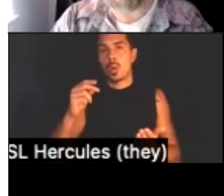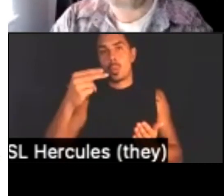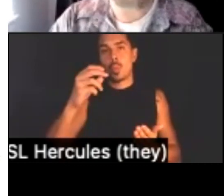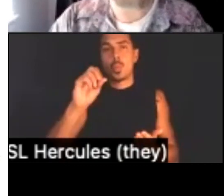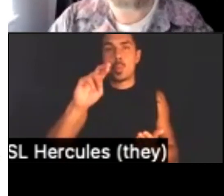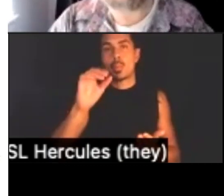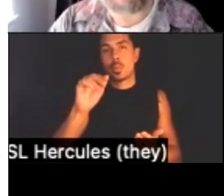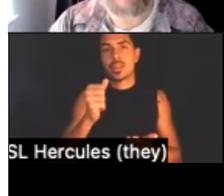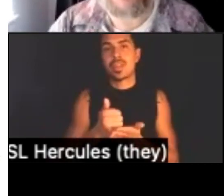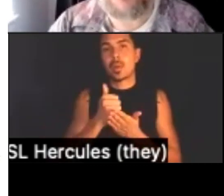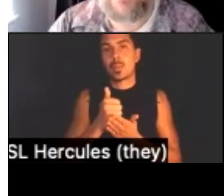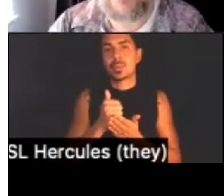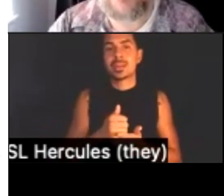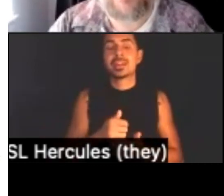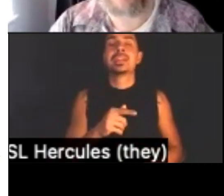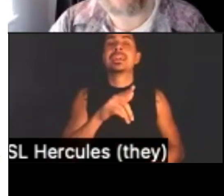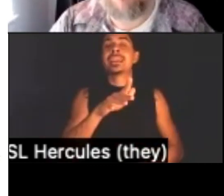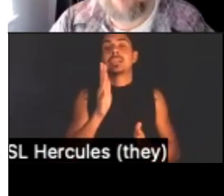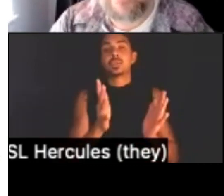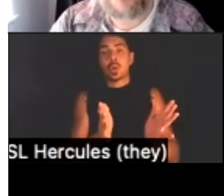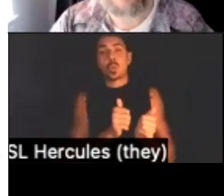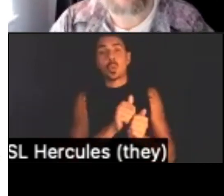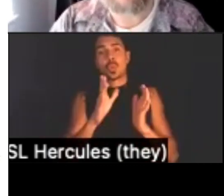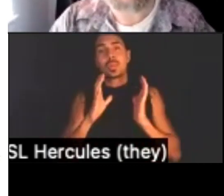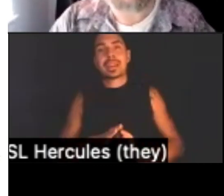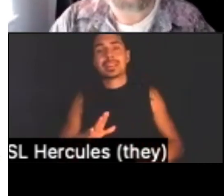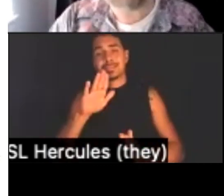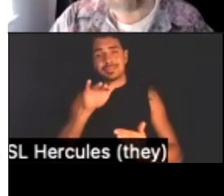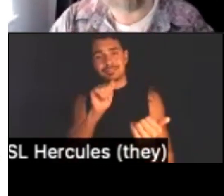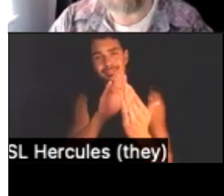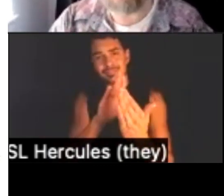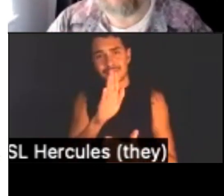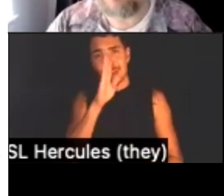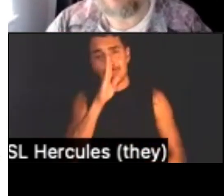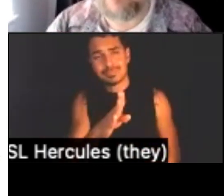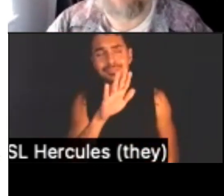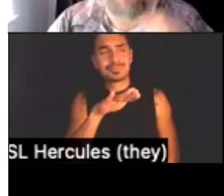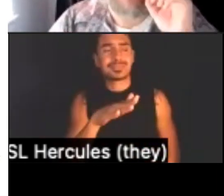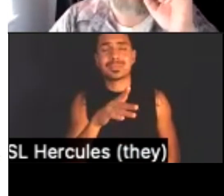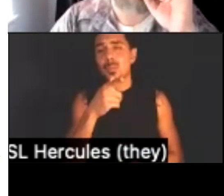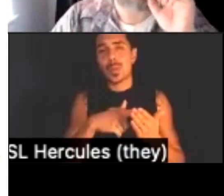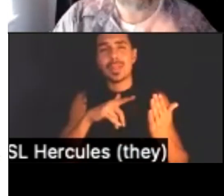if you're willing to say that to your trans clients up front and what that looks like for them.